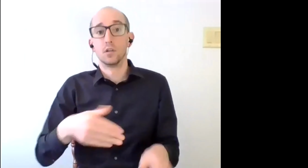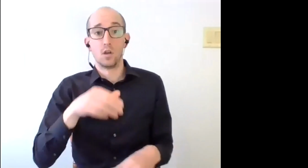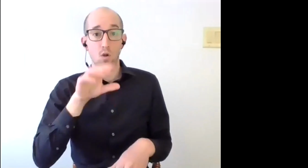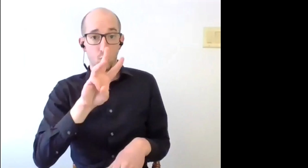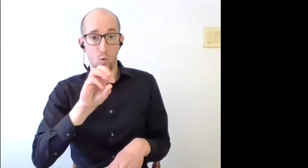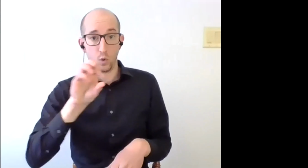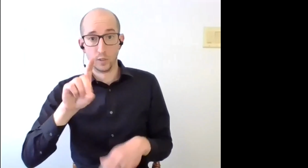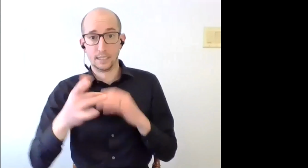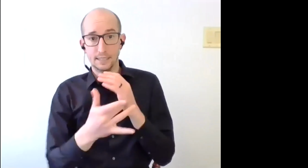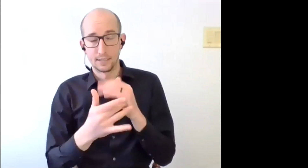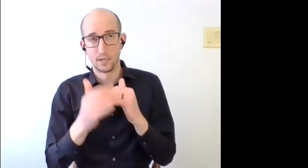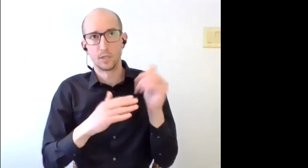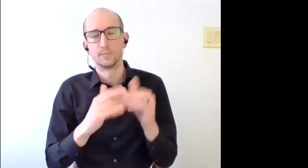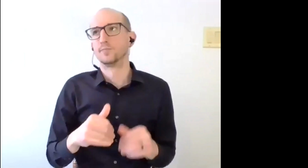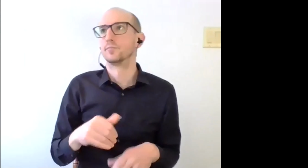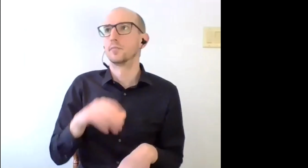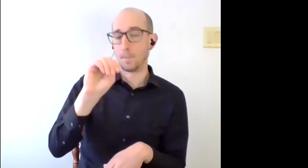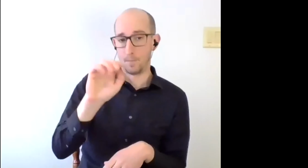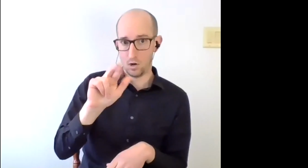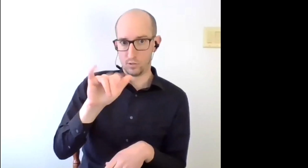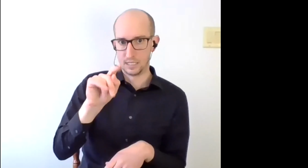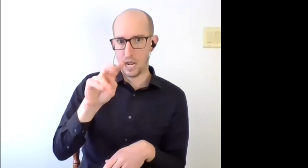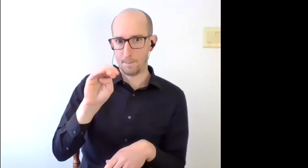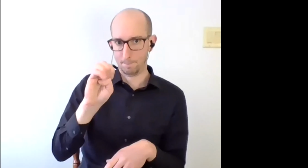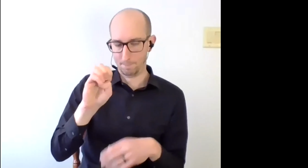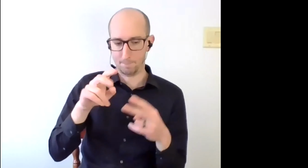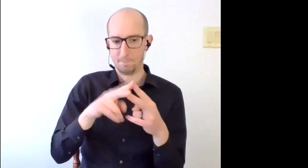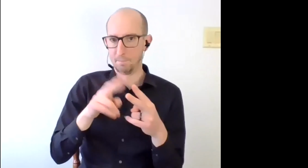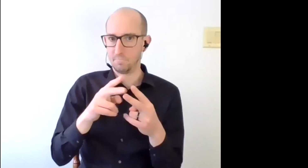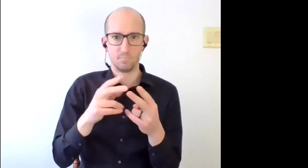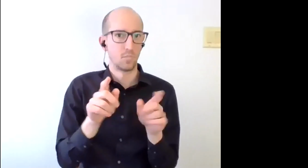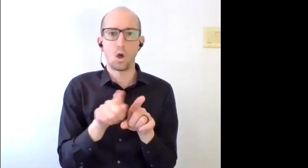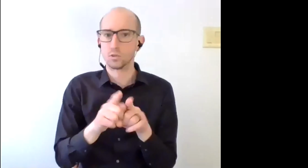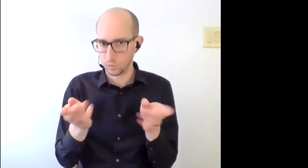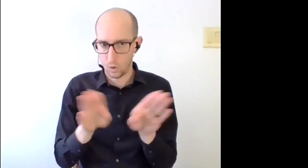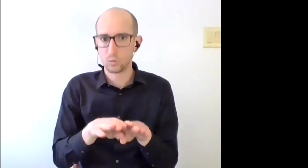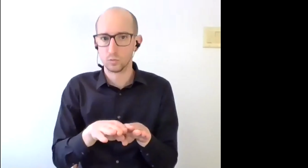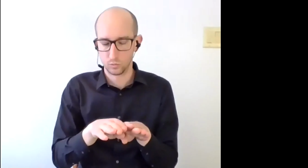healthy order.